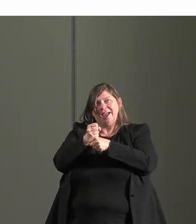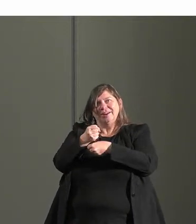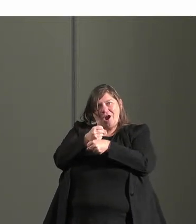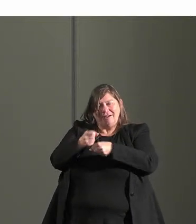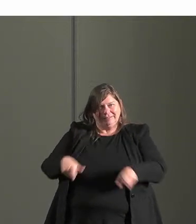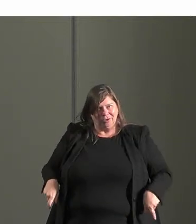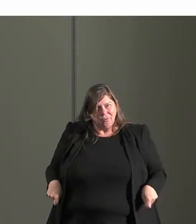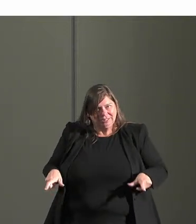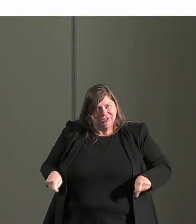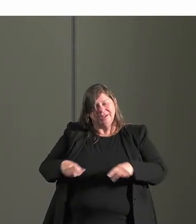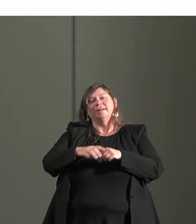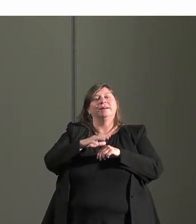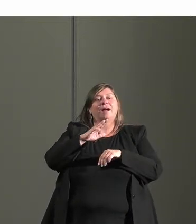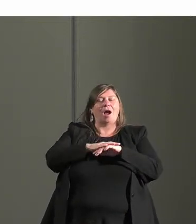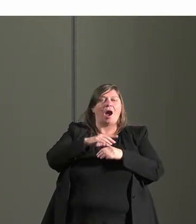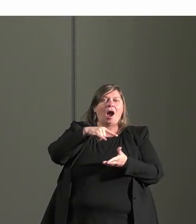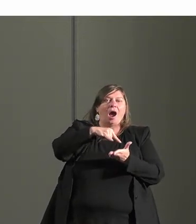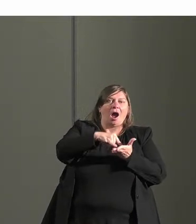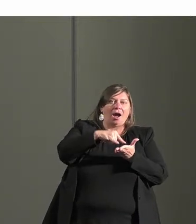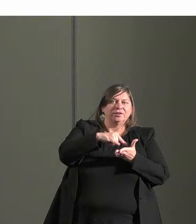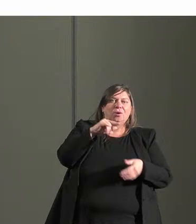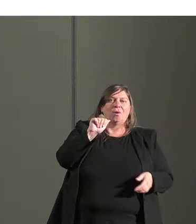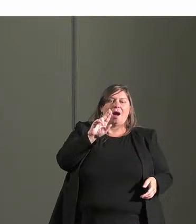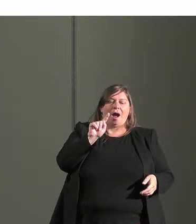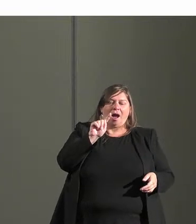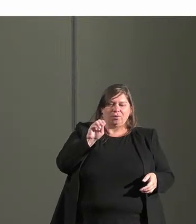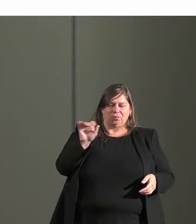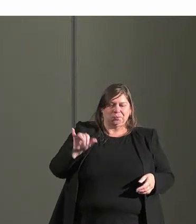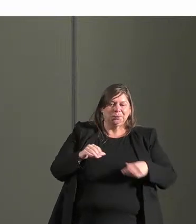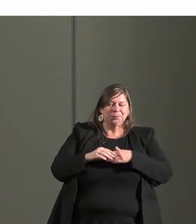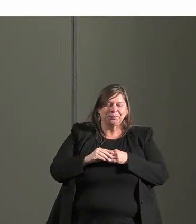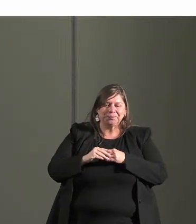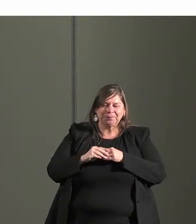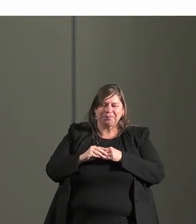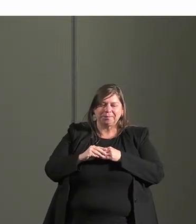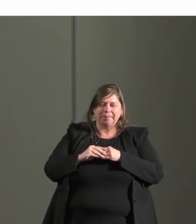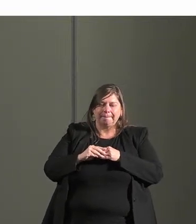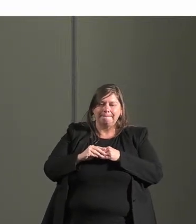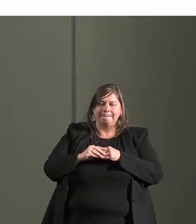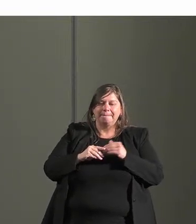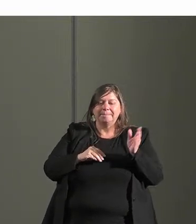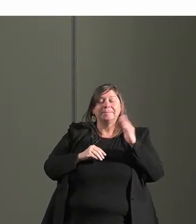are sure the place you want t coffee is a place you could get coffee. And this is in Android auto as